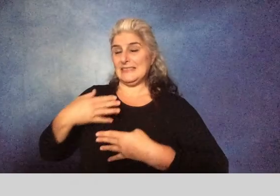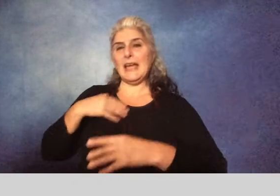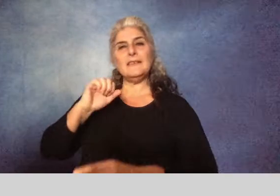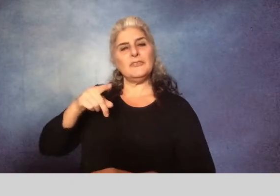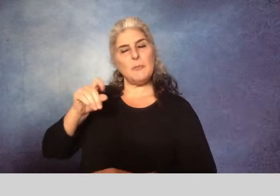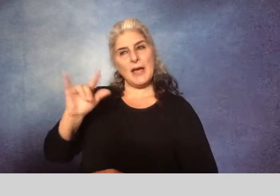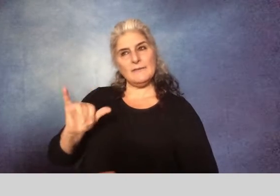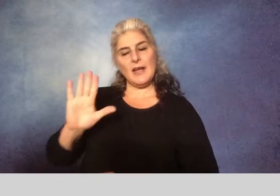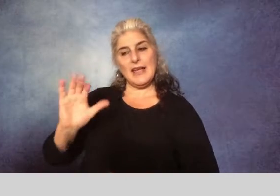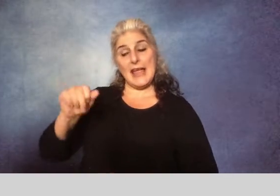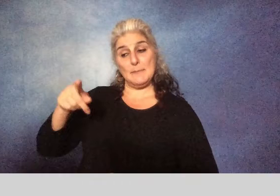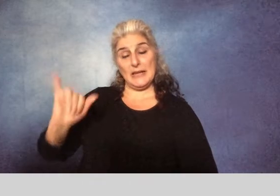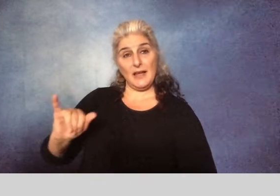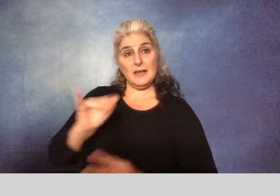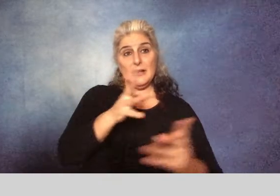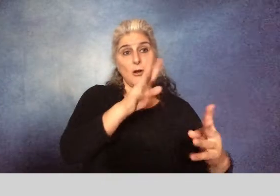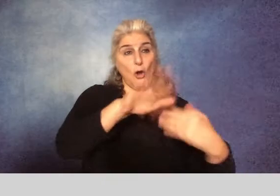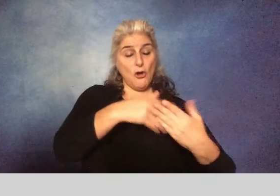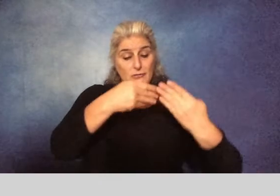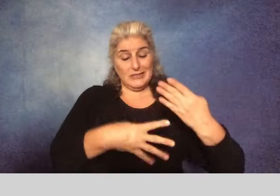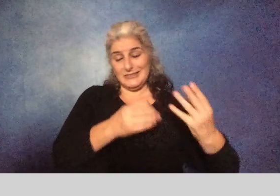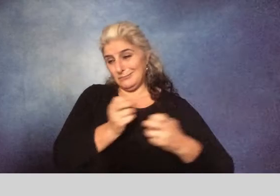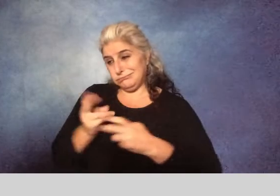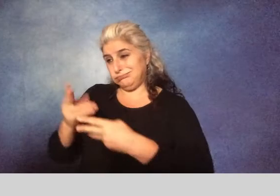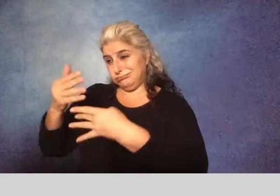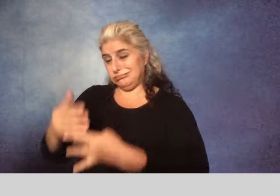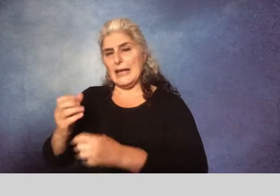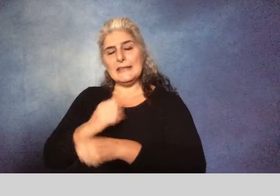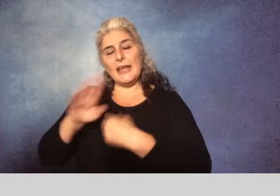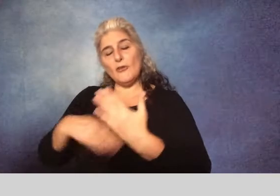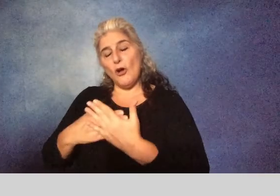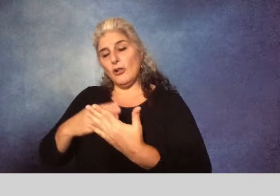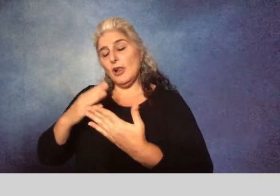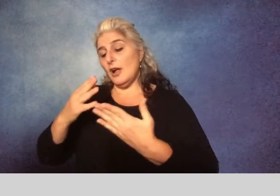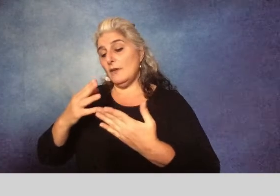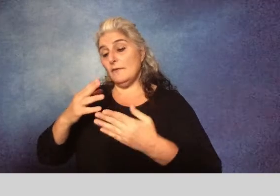to retrieve album, artists and track information. Not all of the albums script from Metacritic